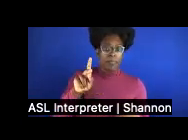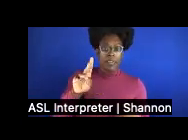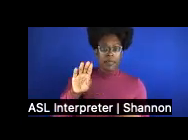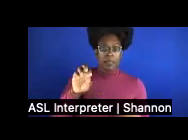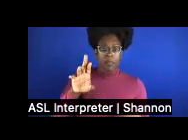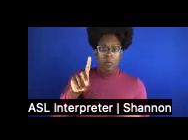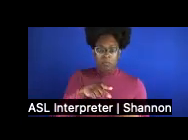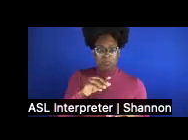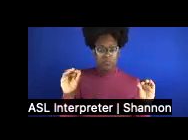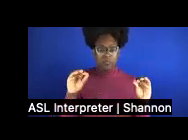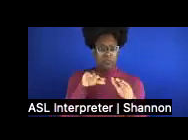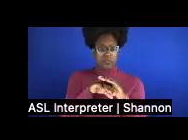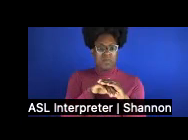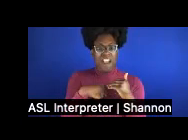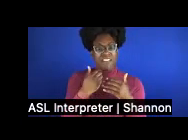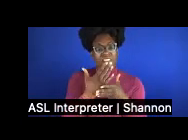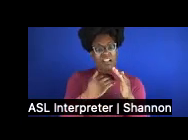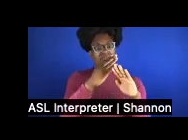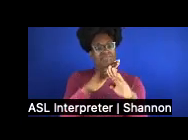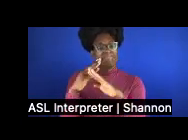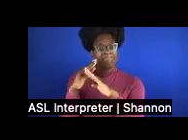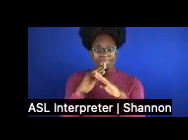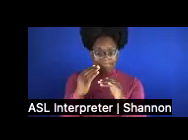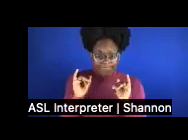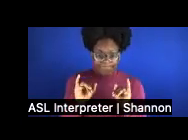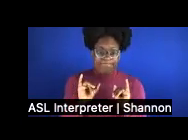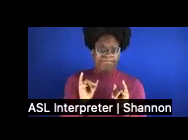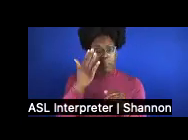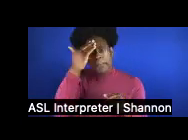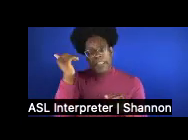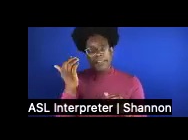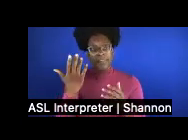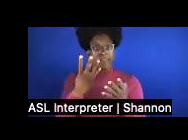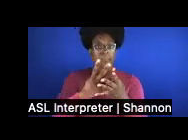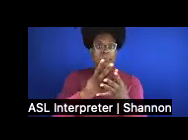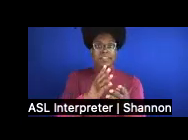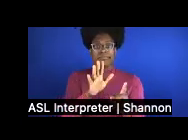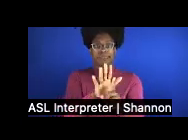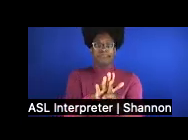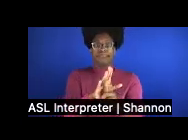but they have some restrictions due to the security constraints that students have to